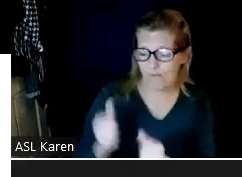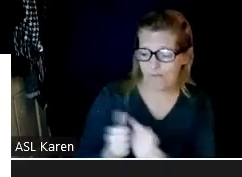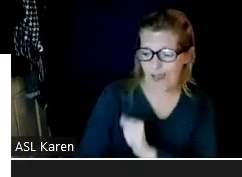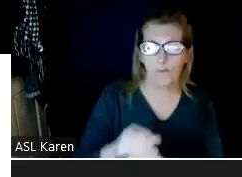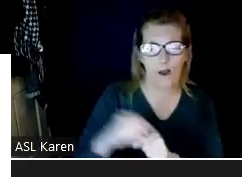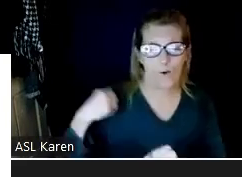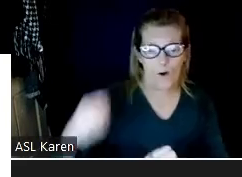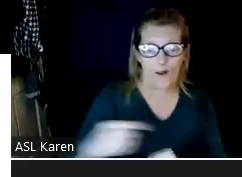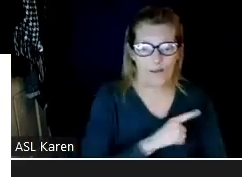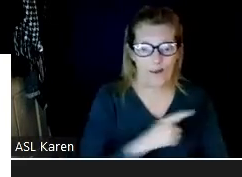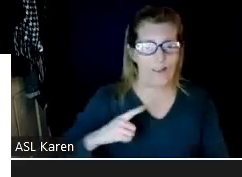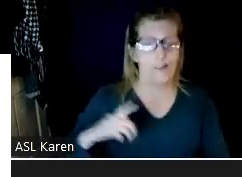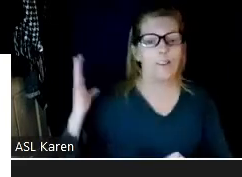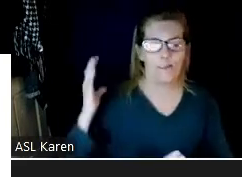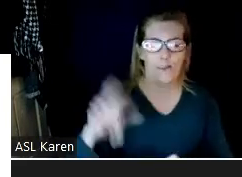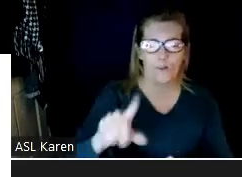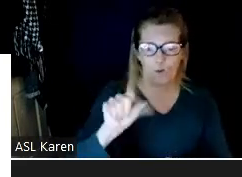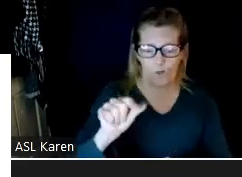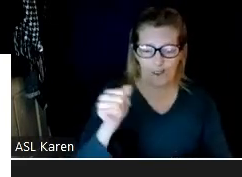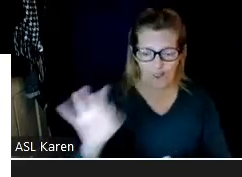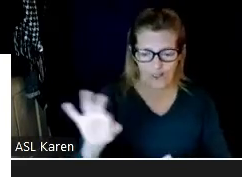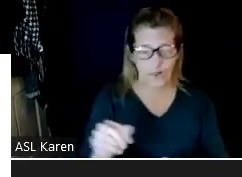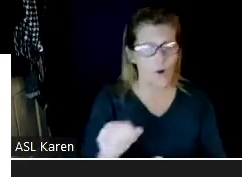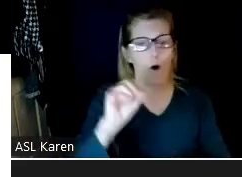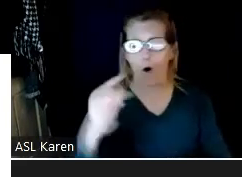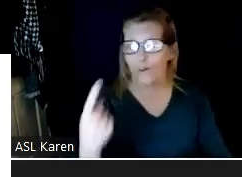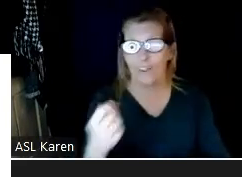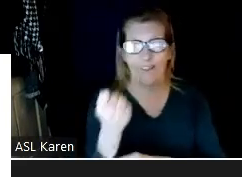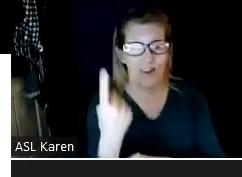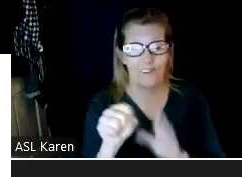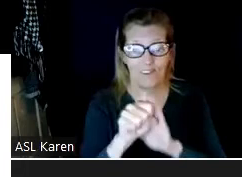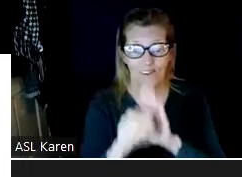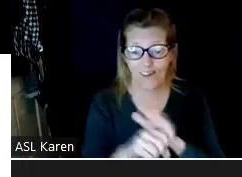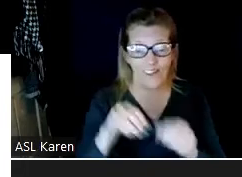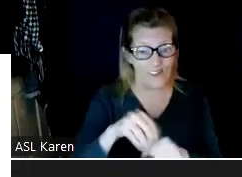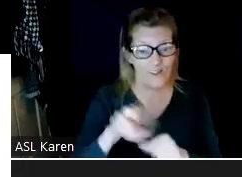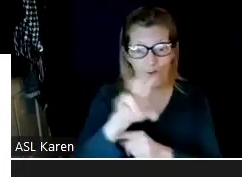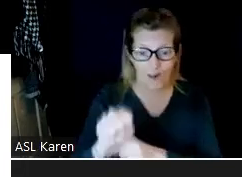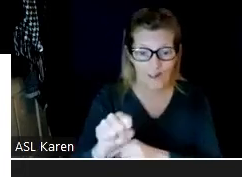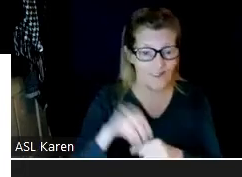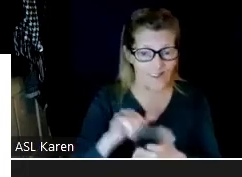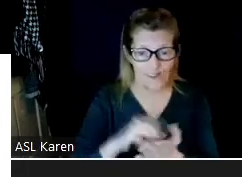15:17:06 And we're one of only 11 states in the country to implement such a program paid